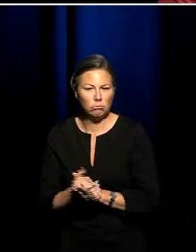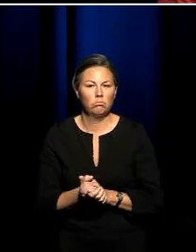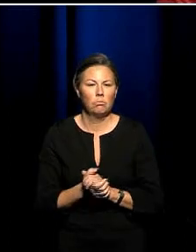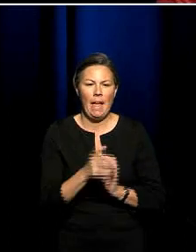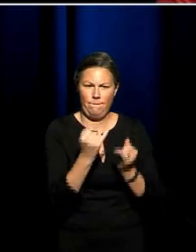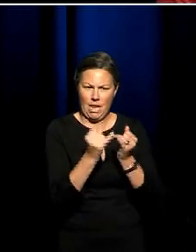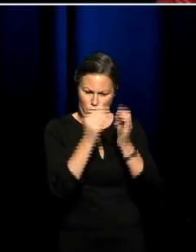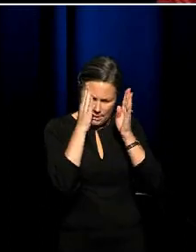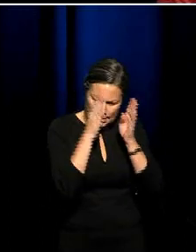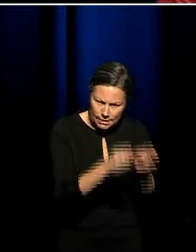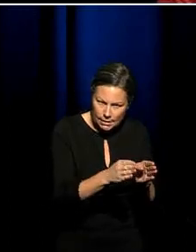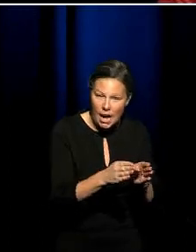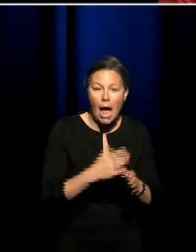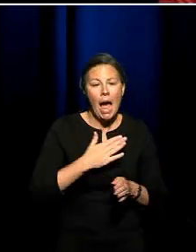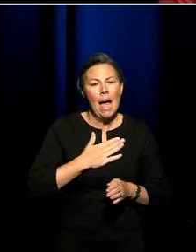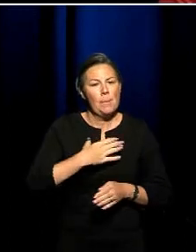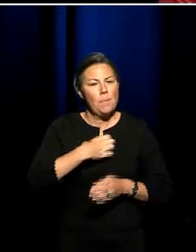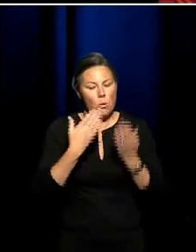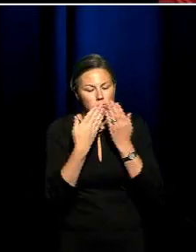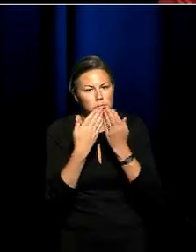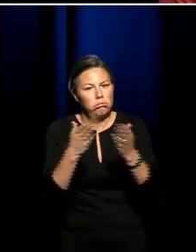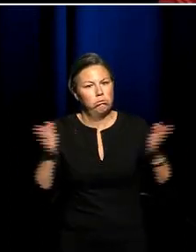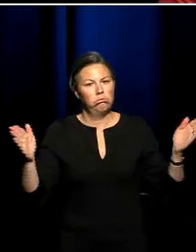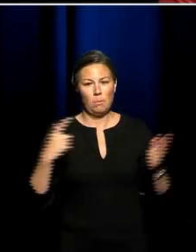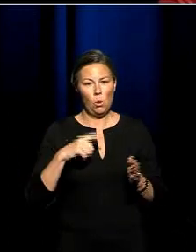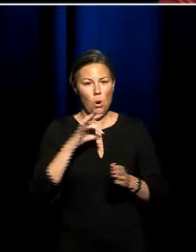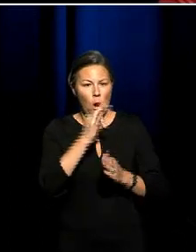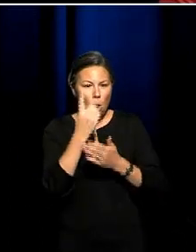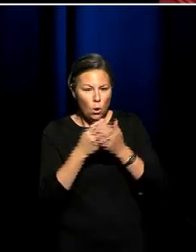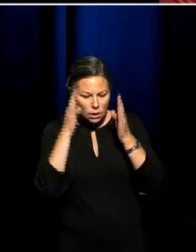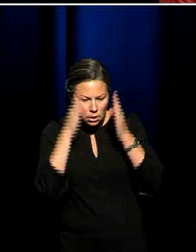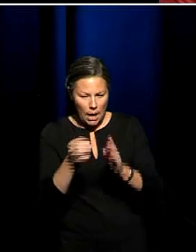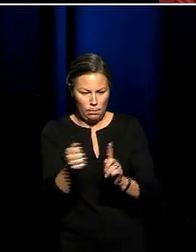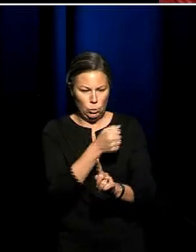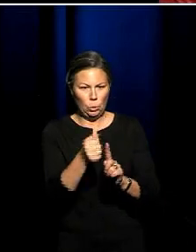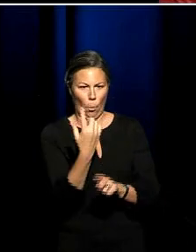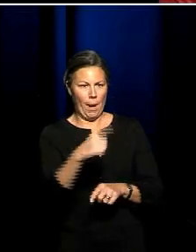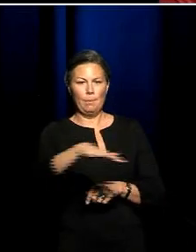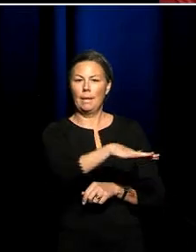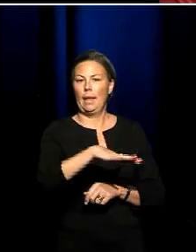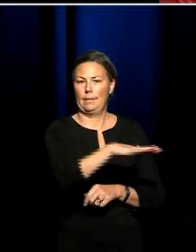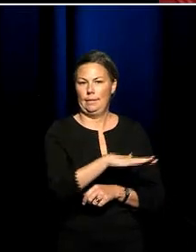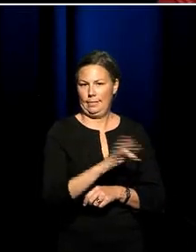if only because we are not confined to abuse within institutions. All of us are